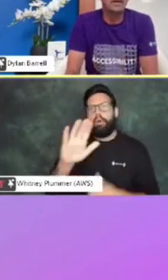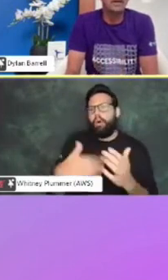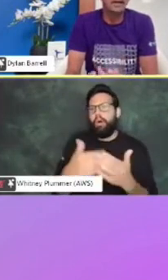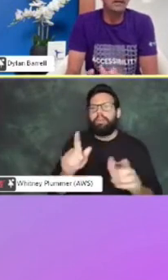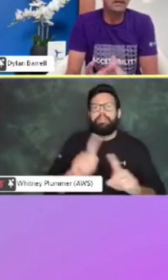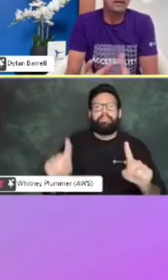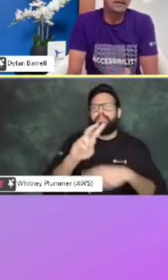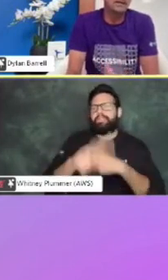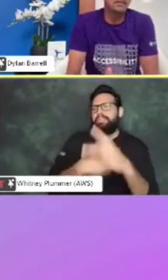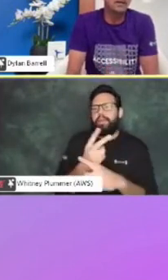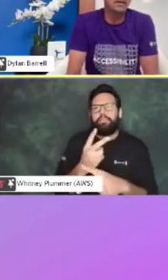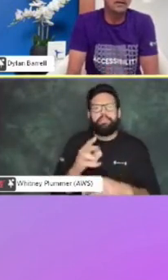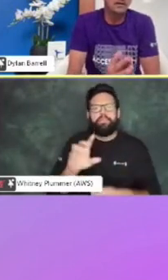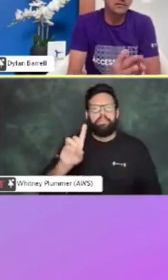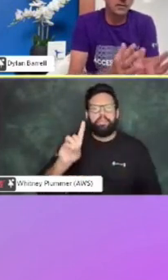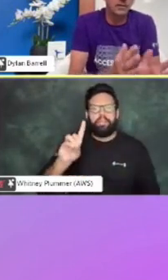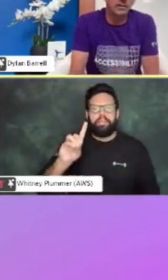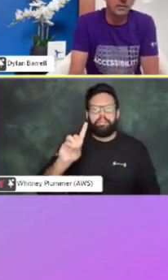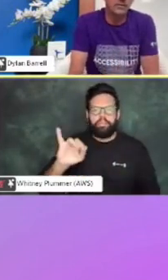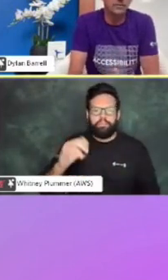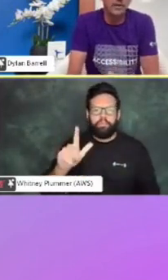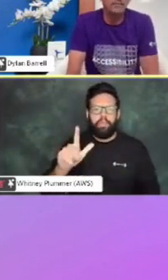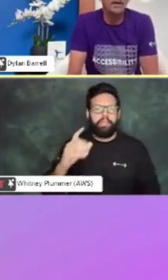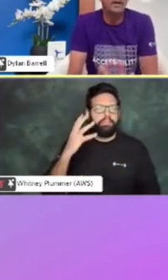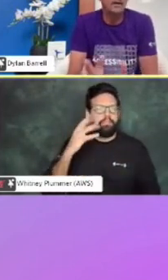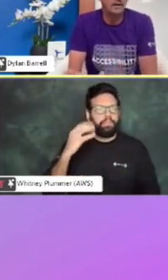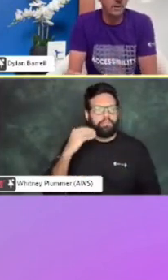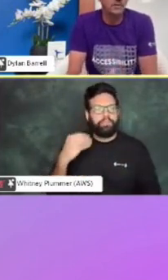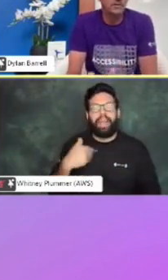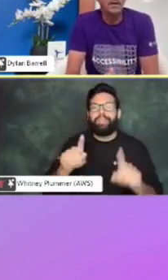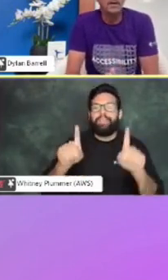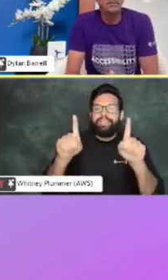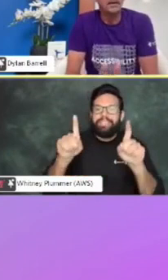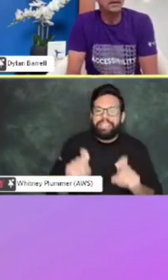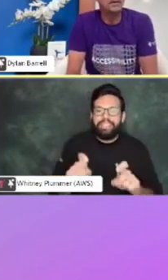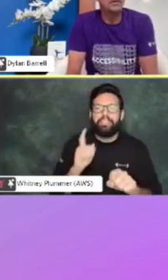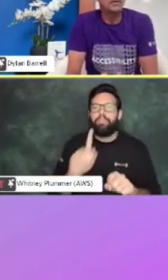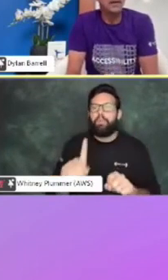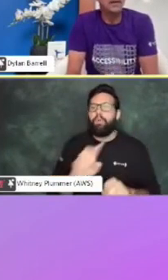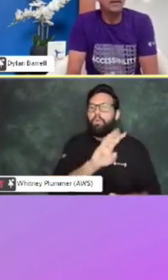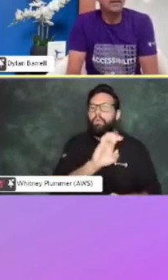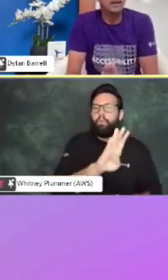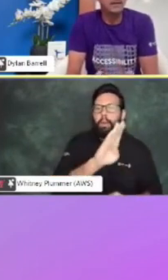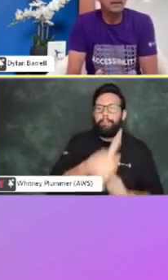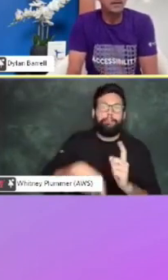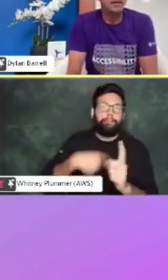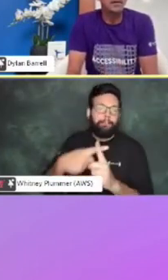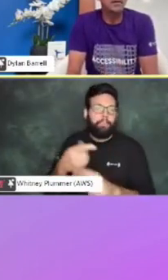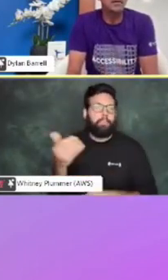It has testing methodologies for of course web and mobile, but in addition to that it has testing methodologies